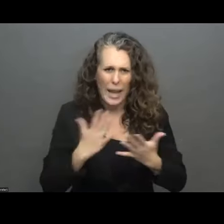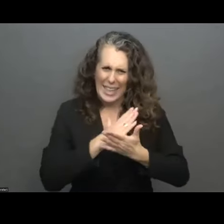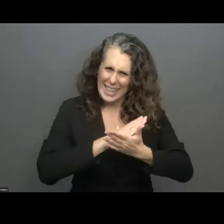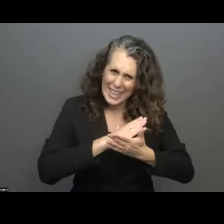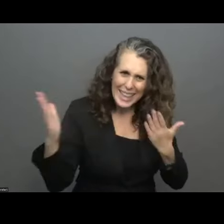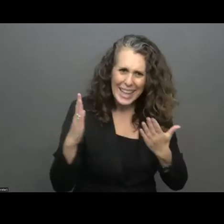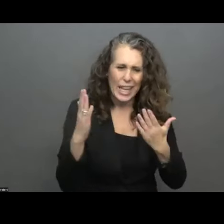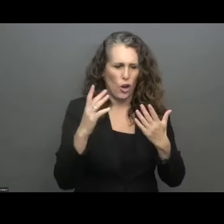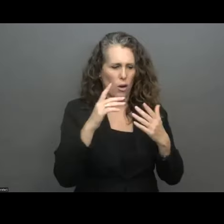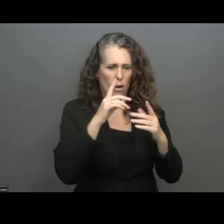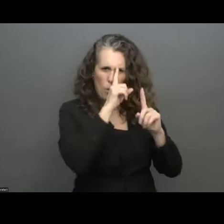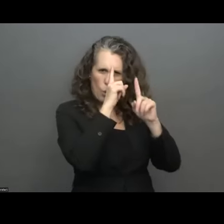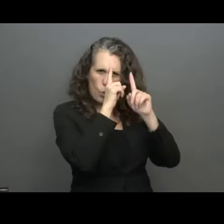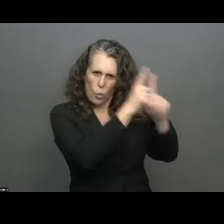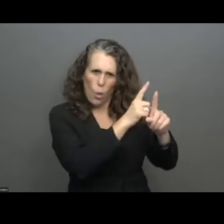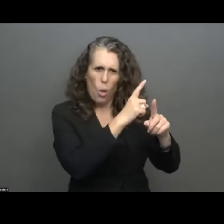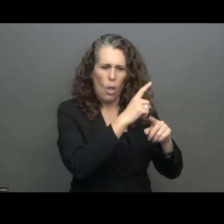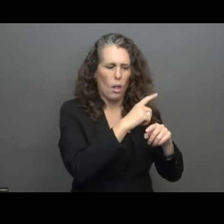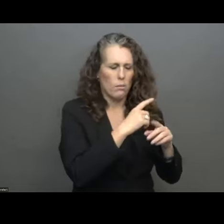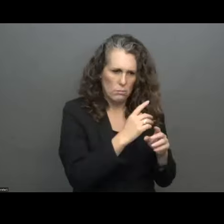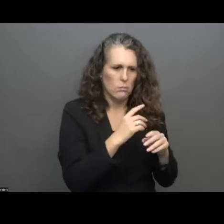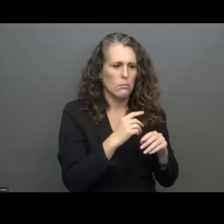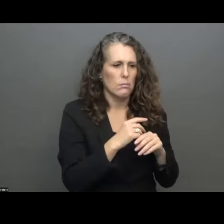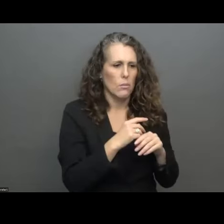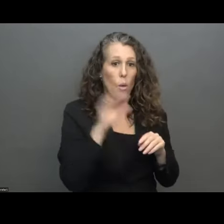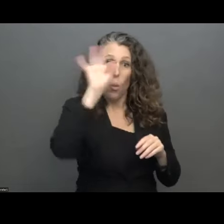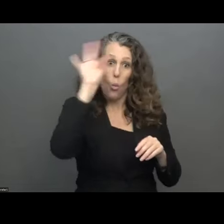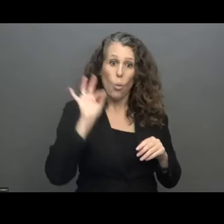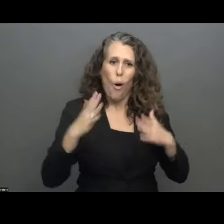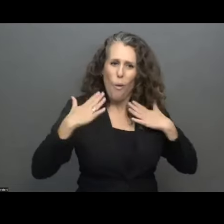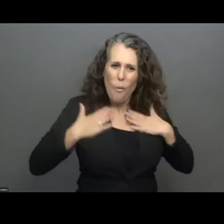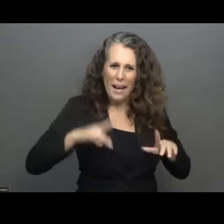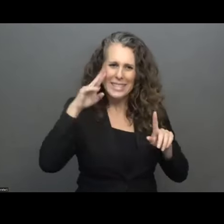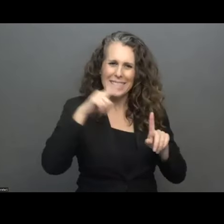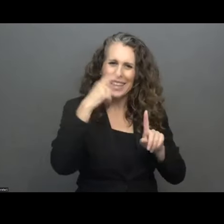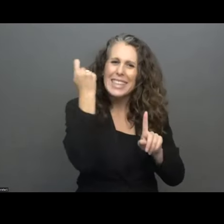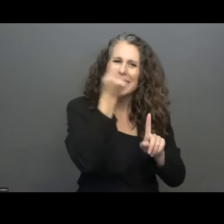back to God gap, it back to sleep or facsimile capacity, there's also please long as the